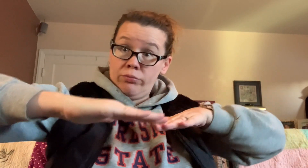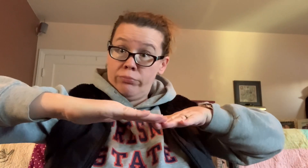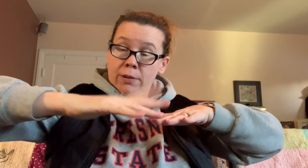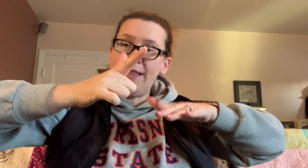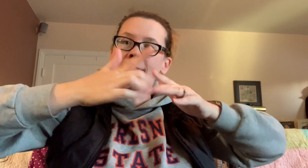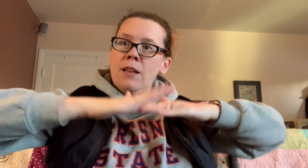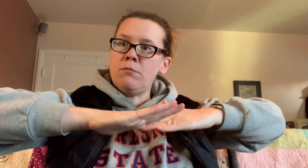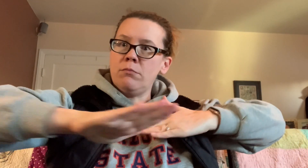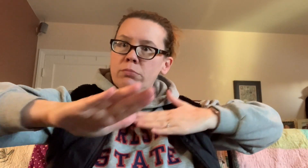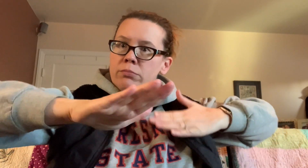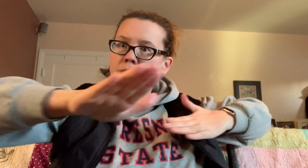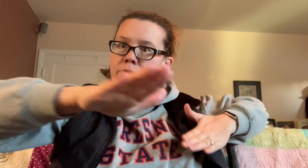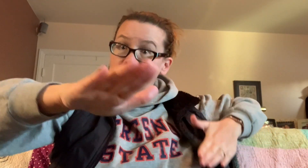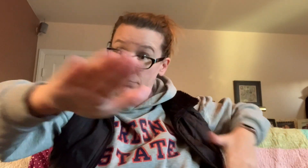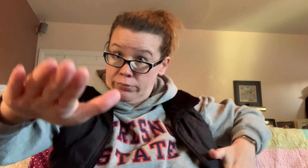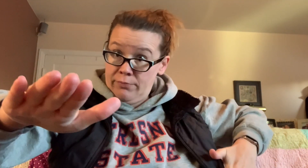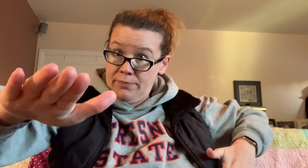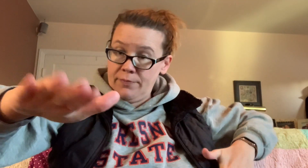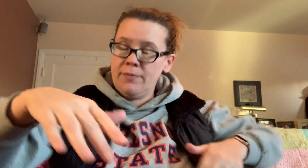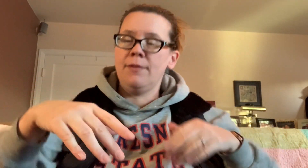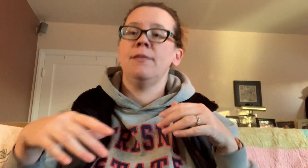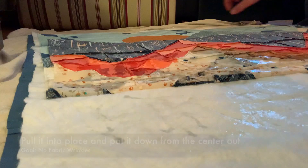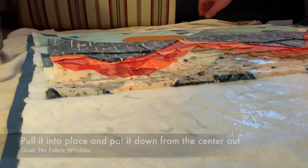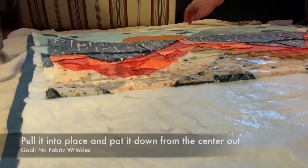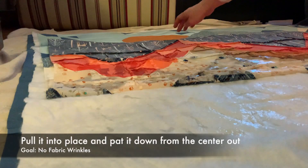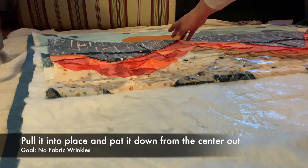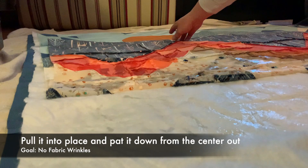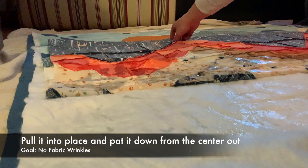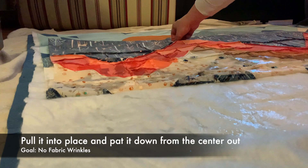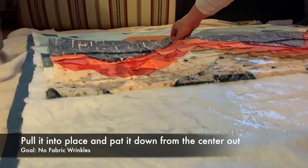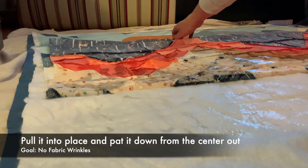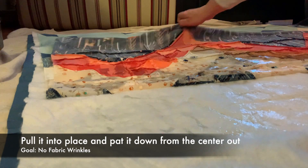like, smooth and flat. So I kind of start in the center and move outwards.